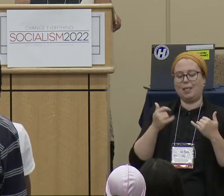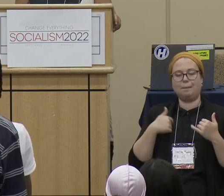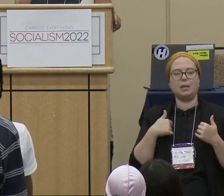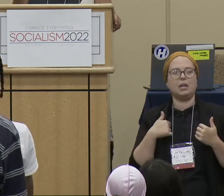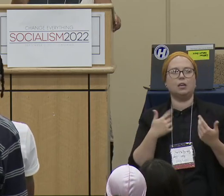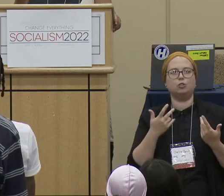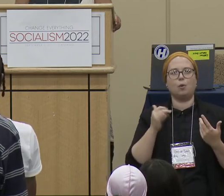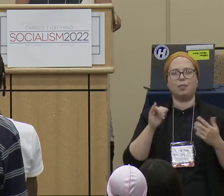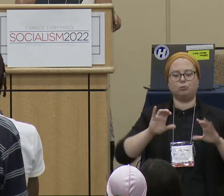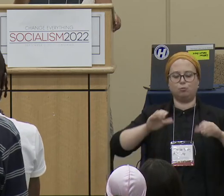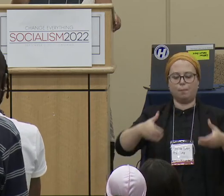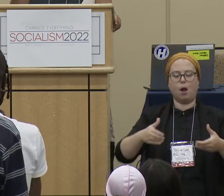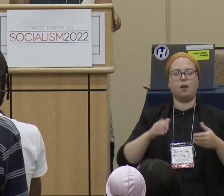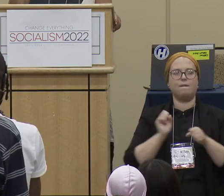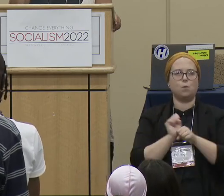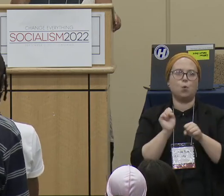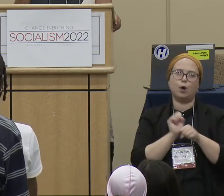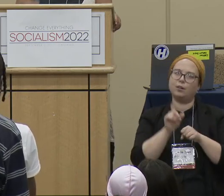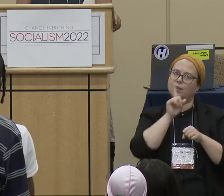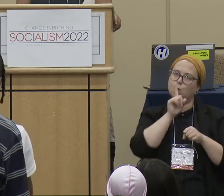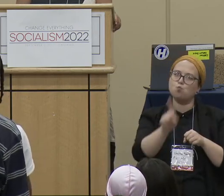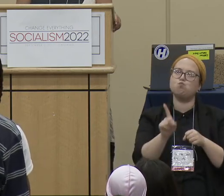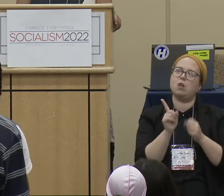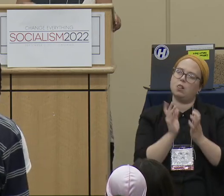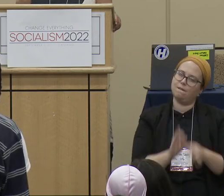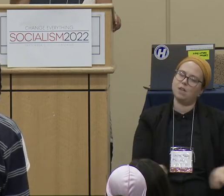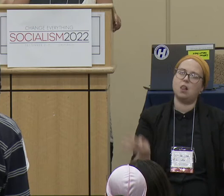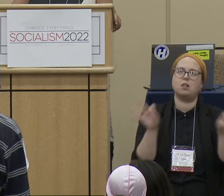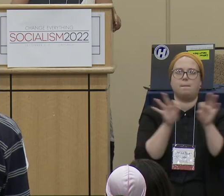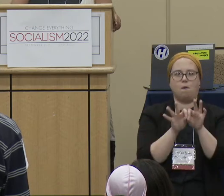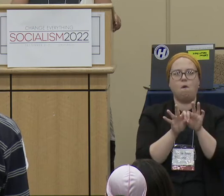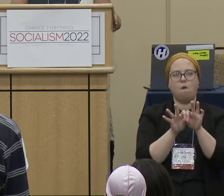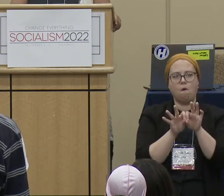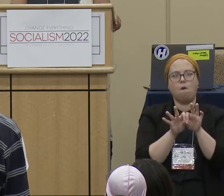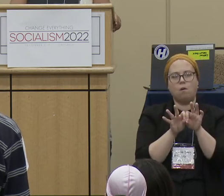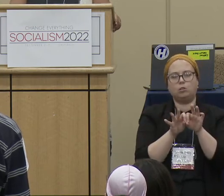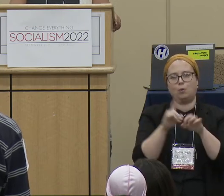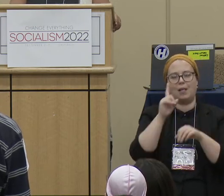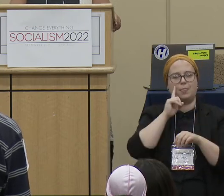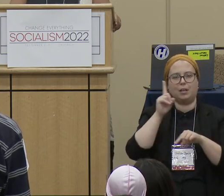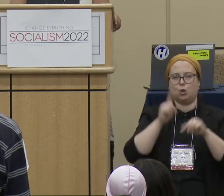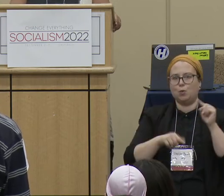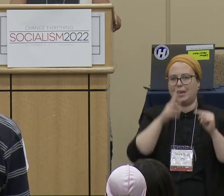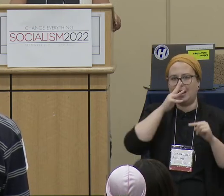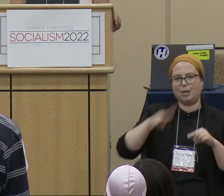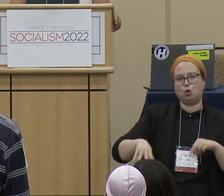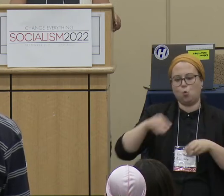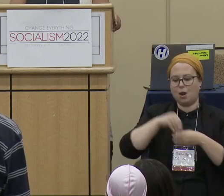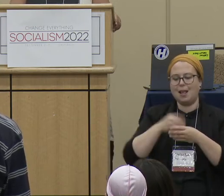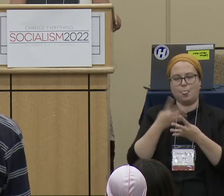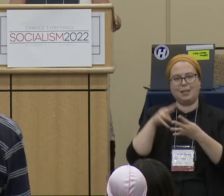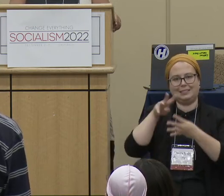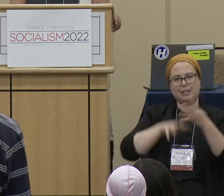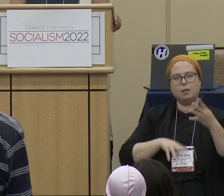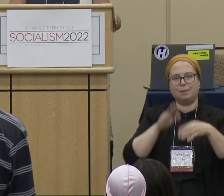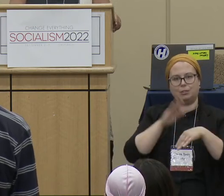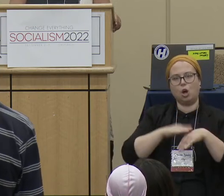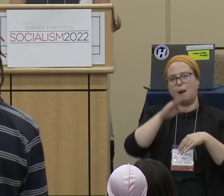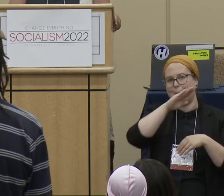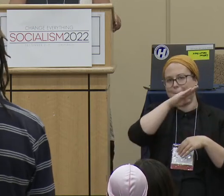And there is a tradition that has boundaries and so forth. I think listen to your students, too. Sometimes there's things that come out that are something you draw on as an educator to get them to open up to other ideas. I agree with